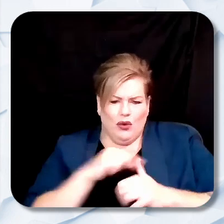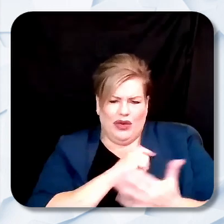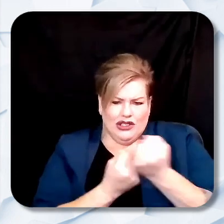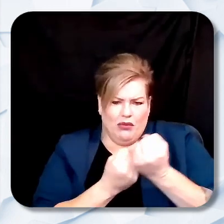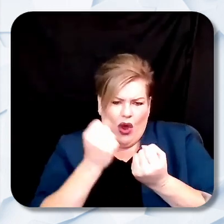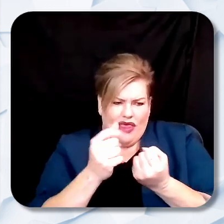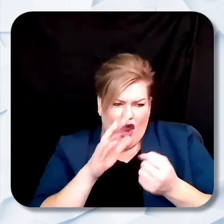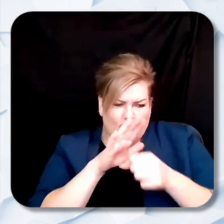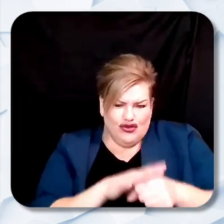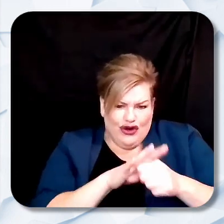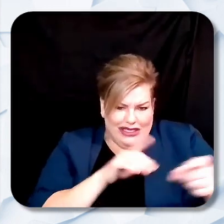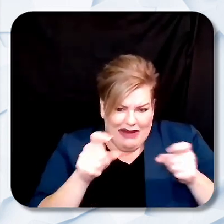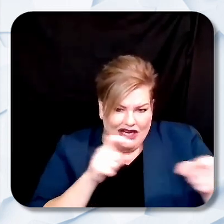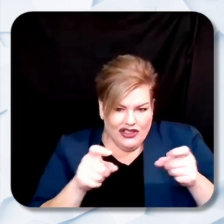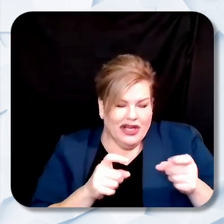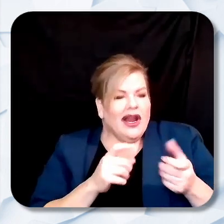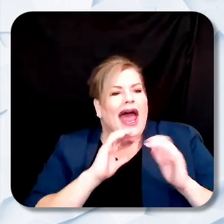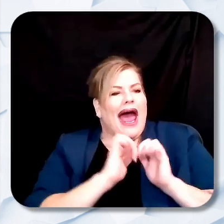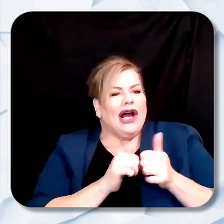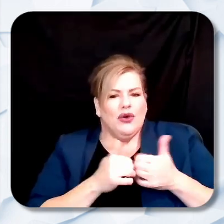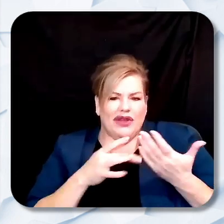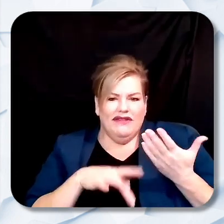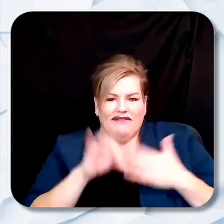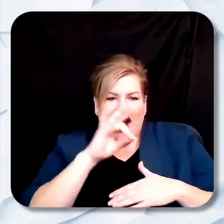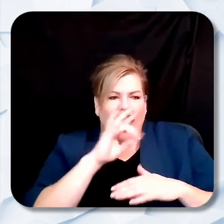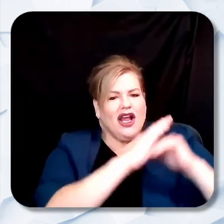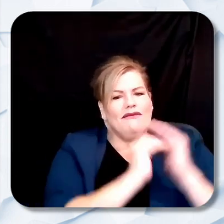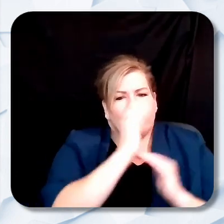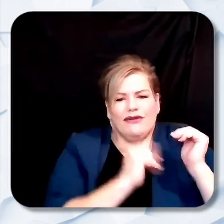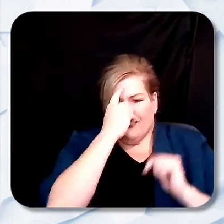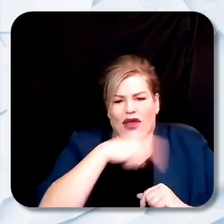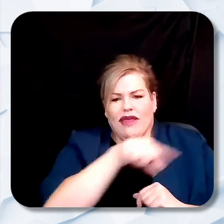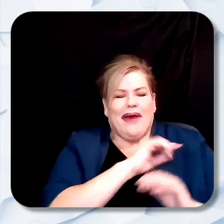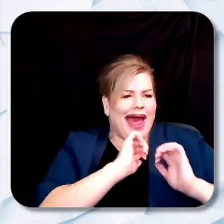their comfort, seeking behaviors? How are we supporting them with coping strategies and their